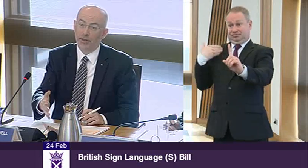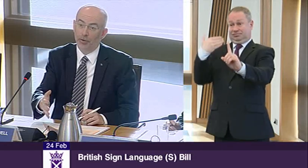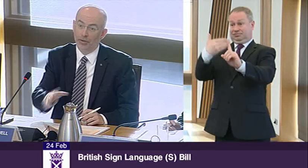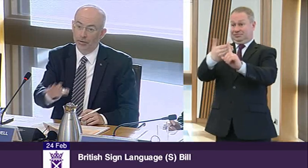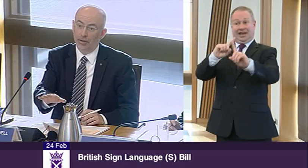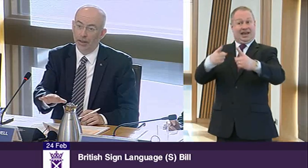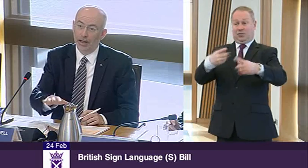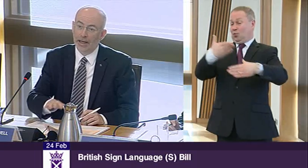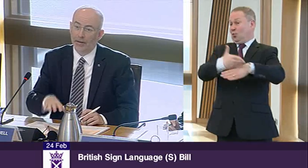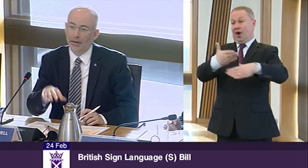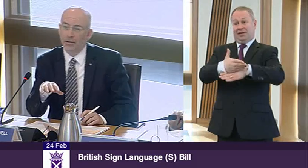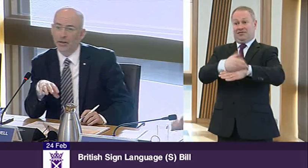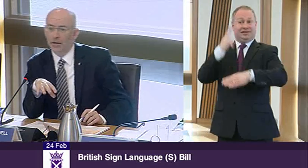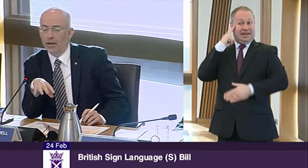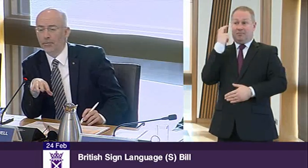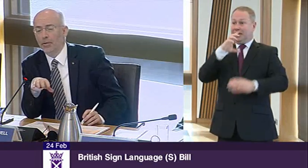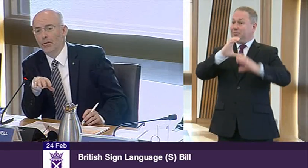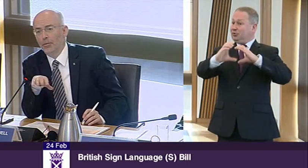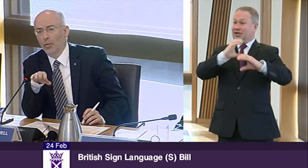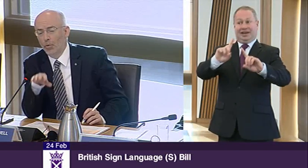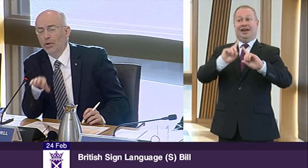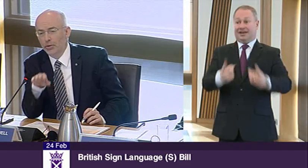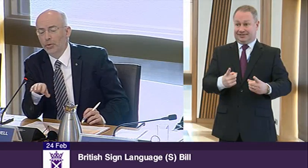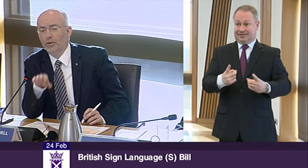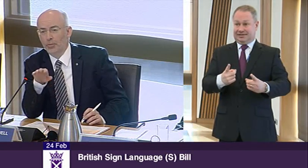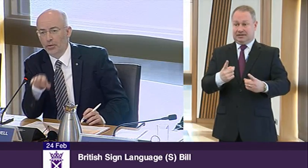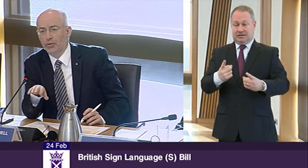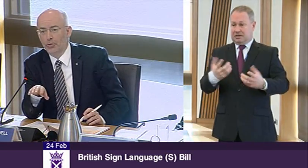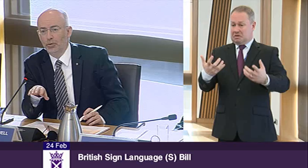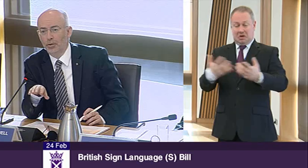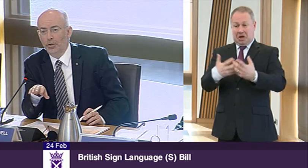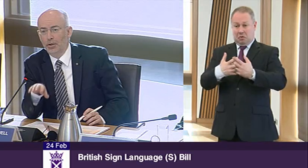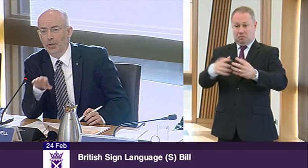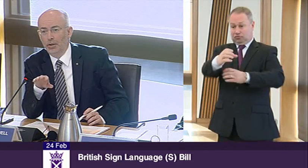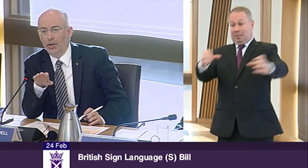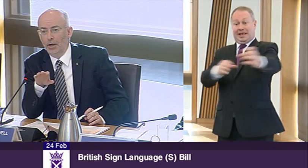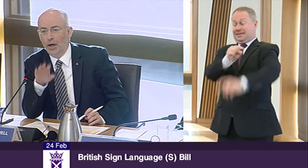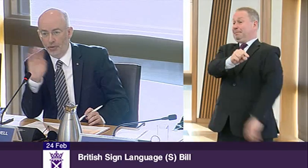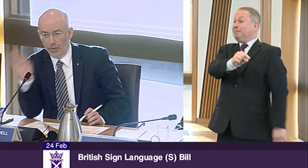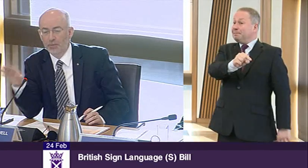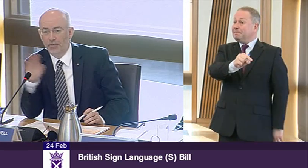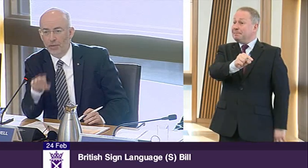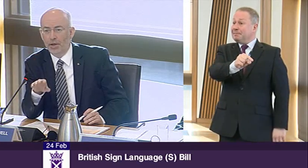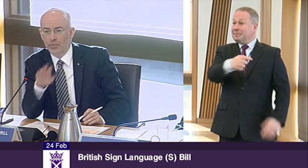used in the past is currently unavailable. What are you doing to pursue a replacement